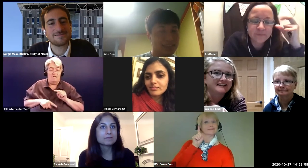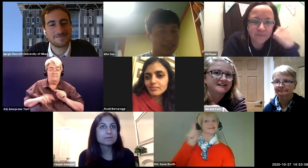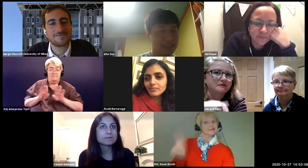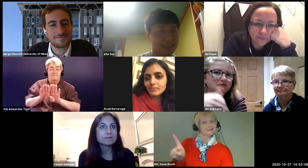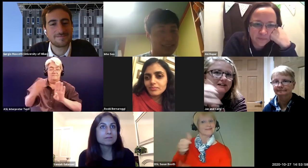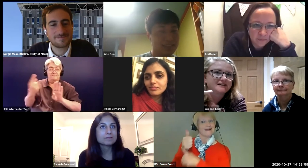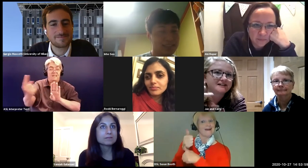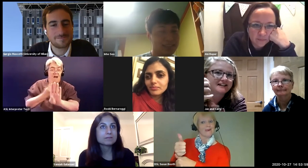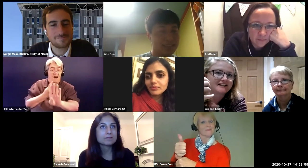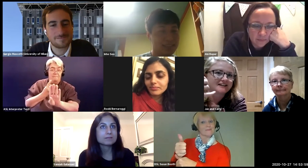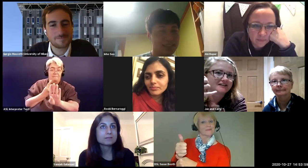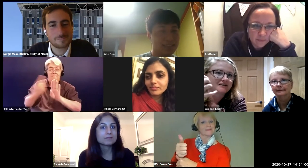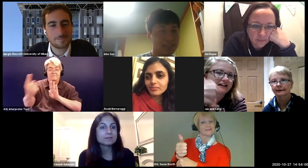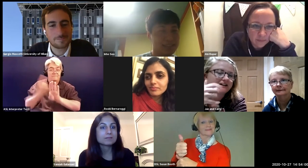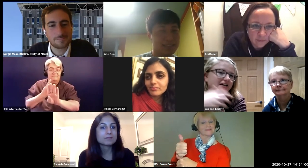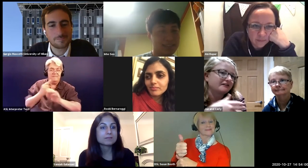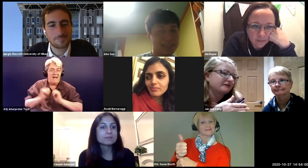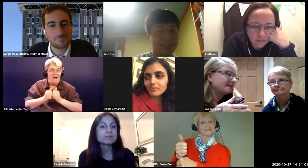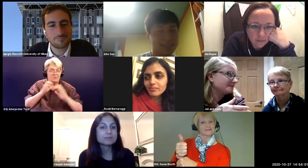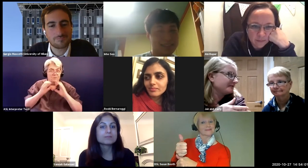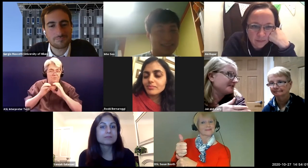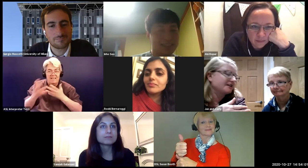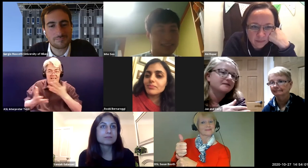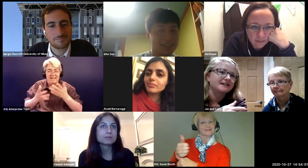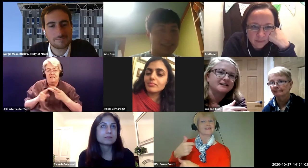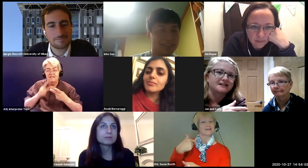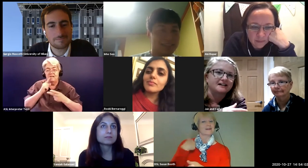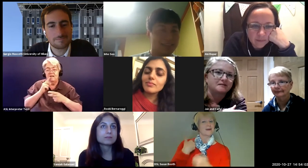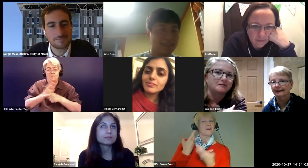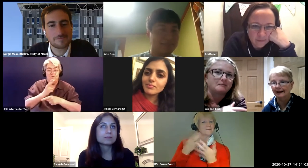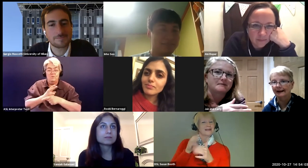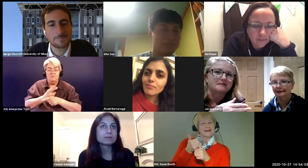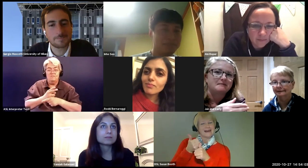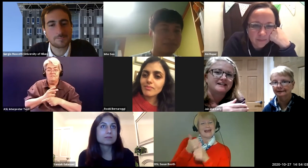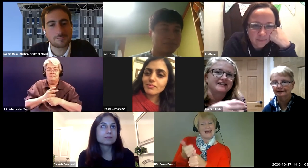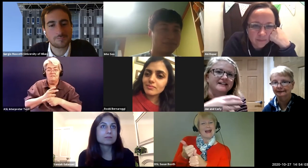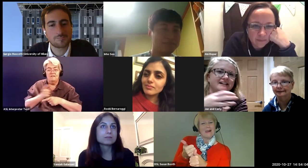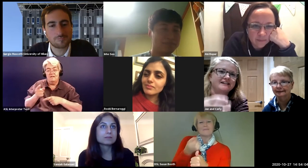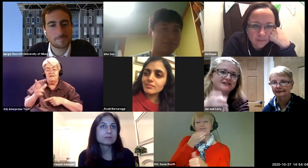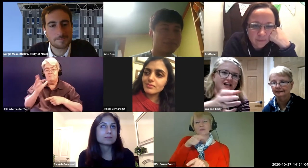so we were using and I've helped a few times since um when mum's been in meetings so she has